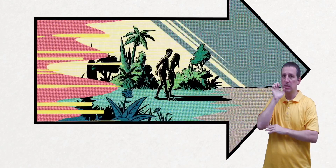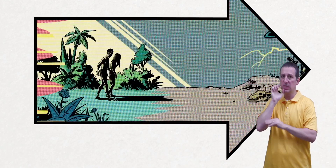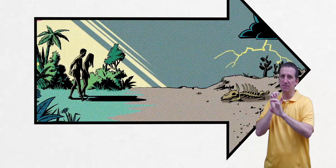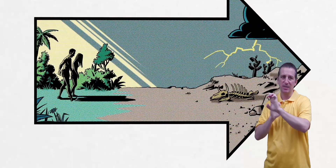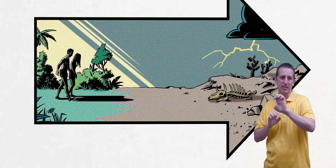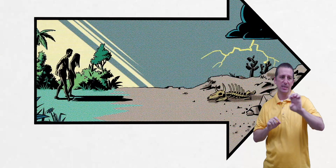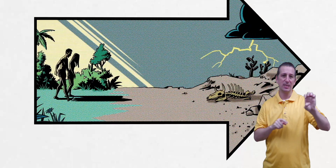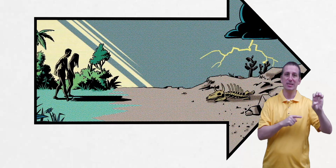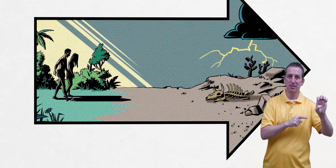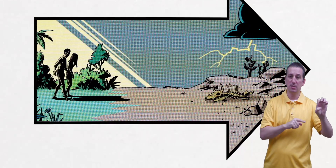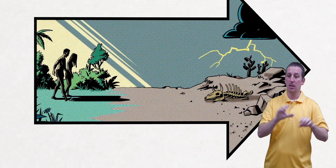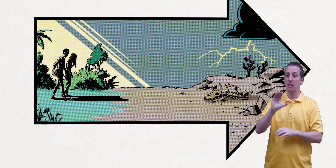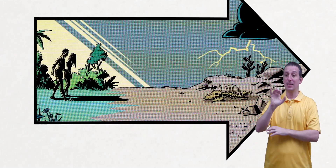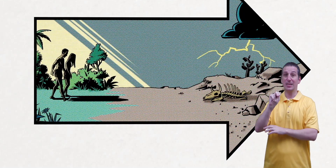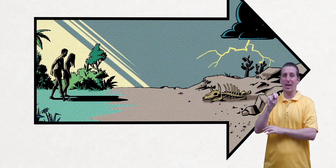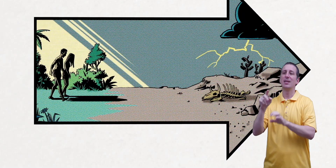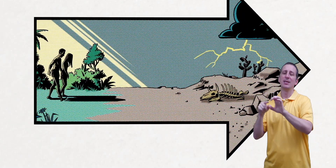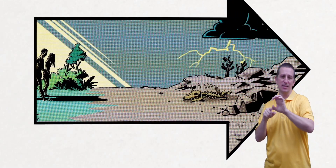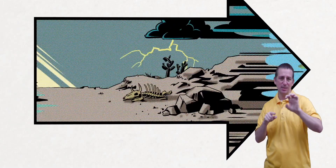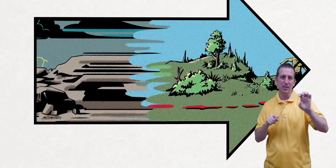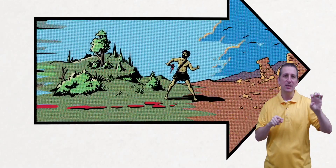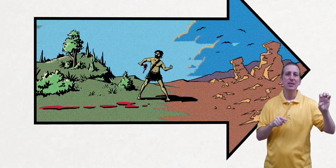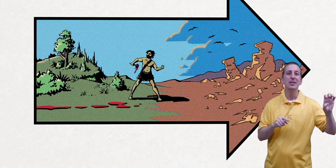and Eve were banished to the east, and then Cain wanders to the east.